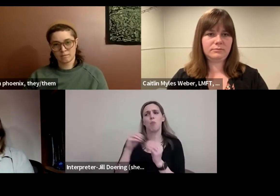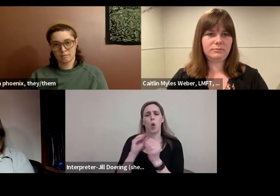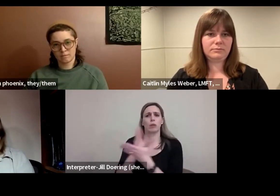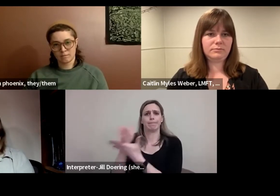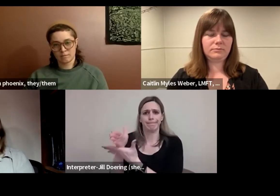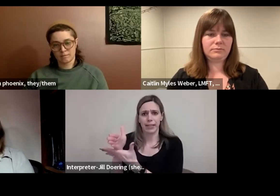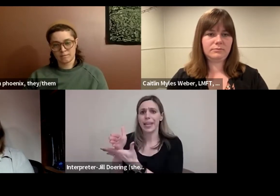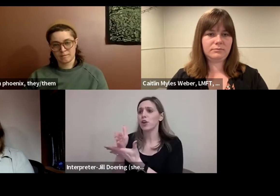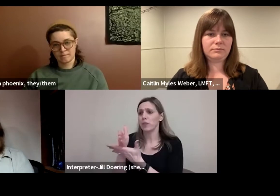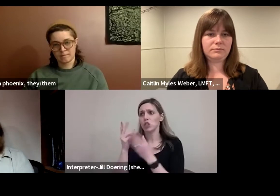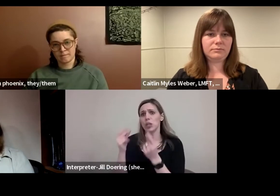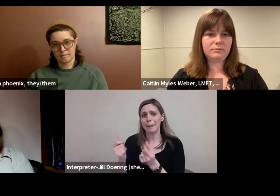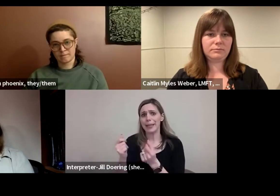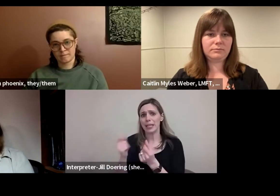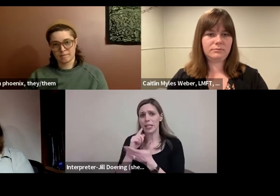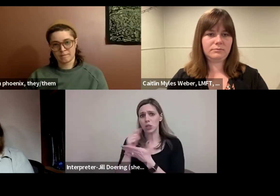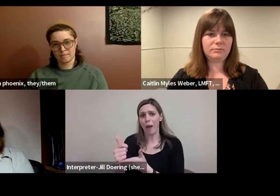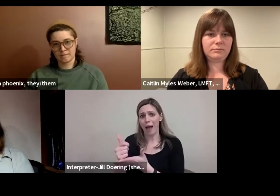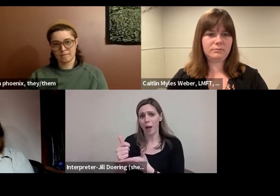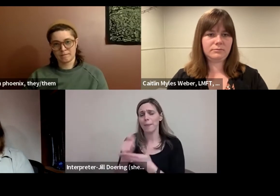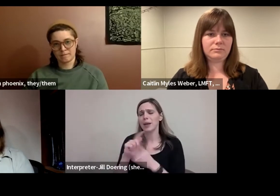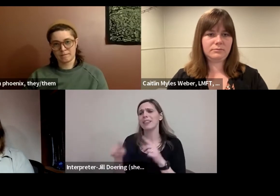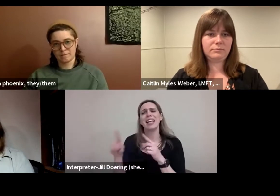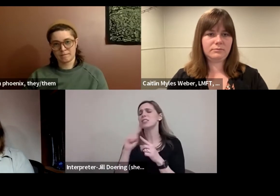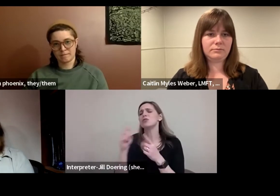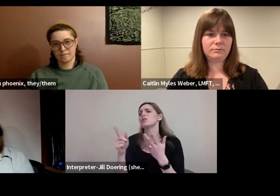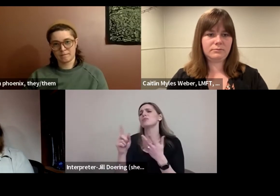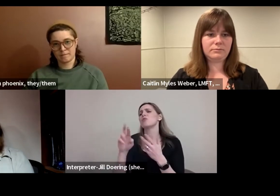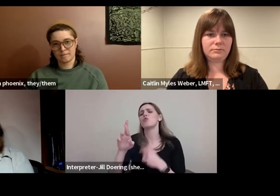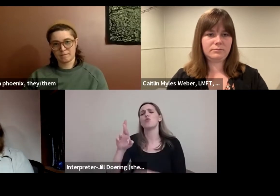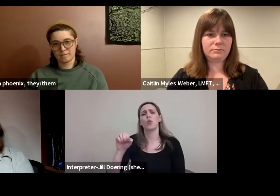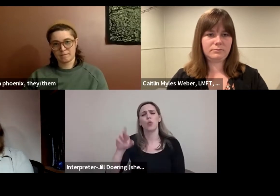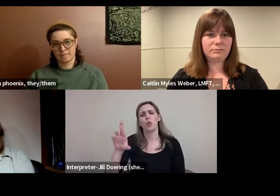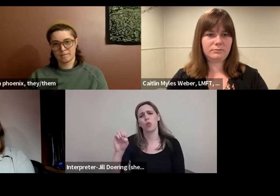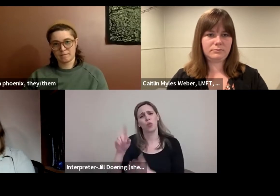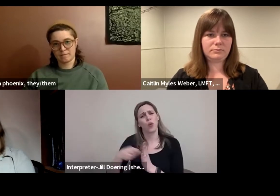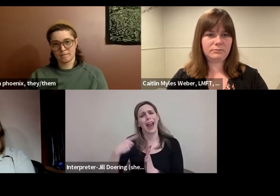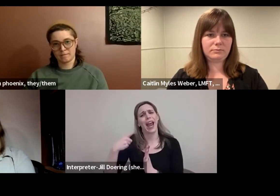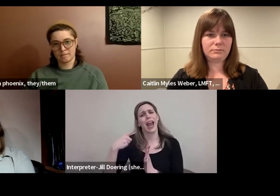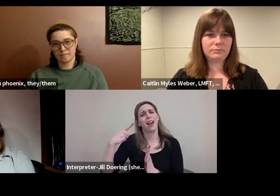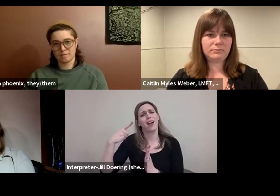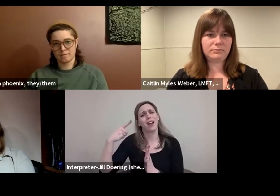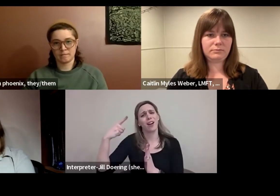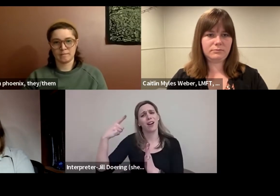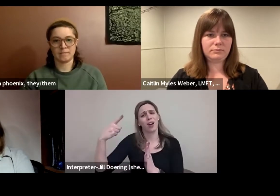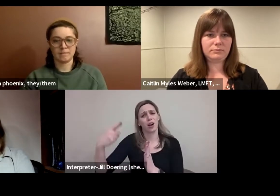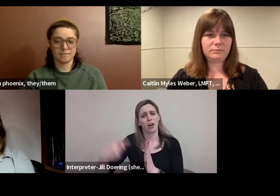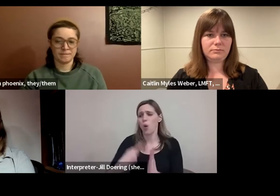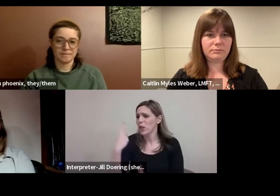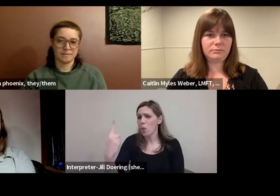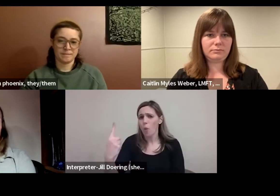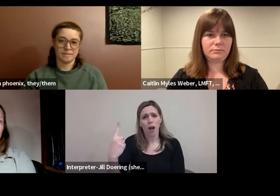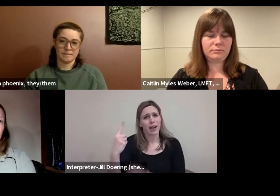But that's such a rare... I've only one of those individuals in my entire life, even in crisis days.